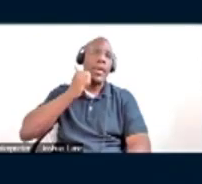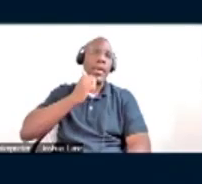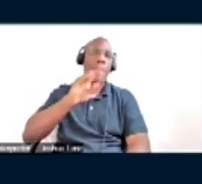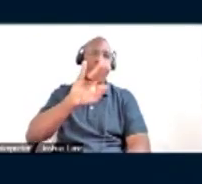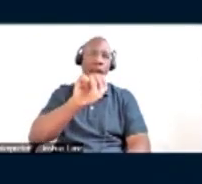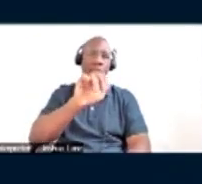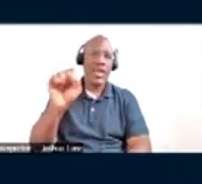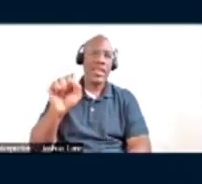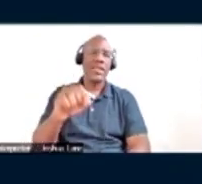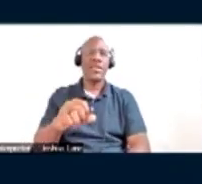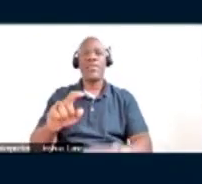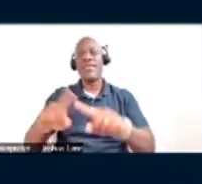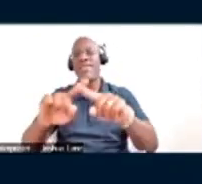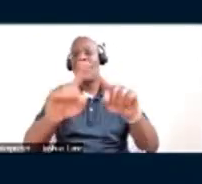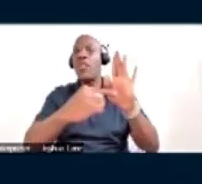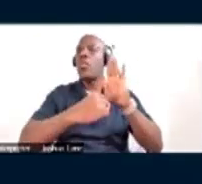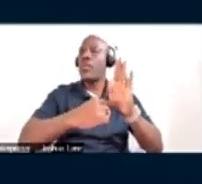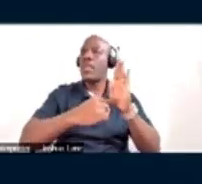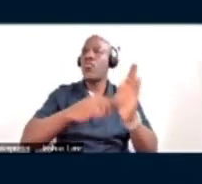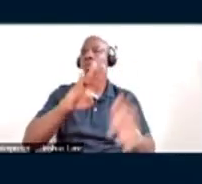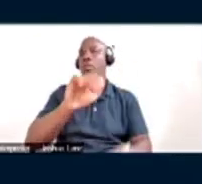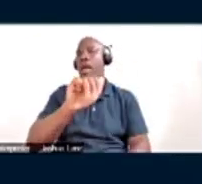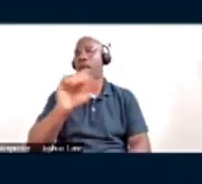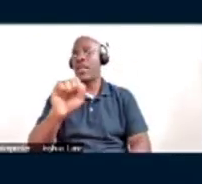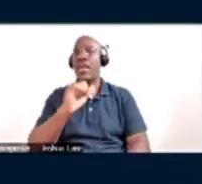And it's not general implicit bias training.